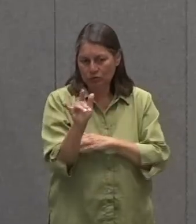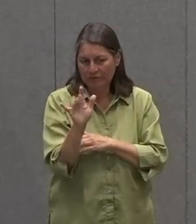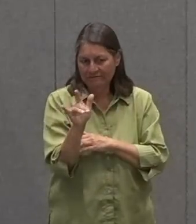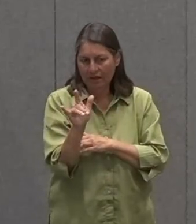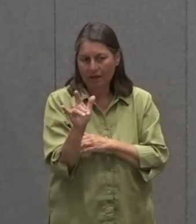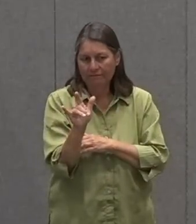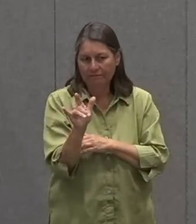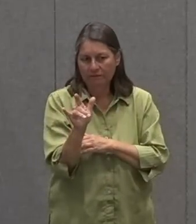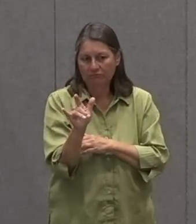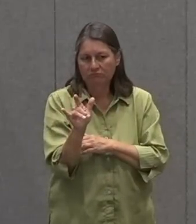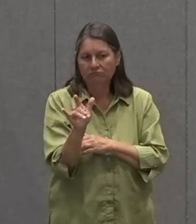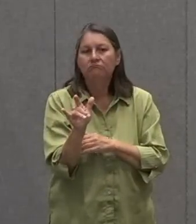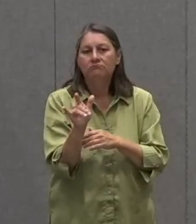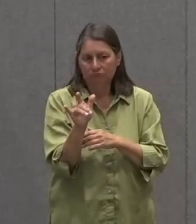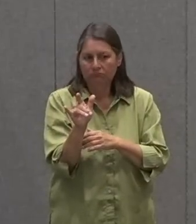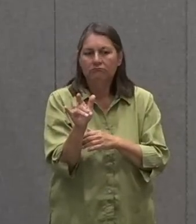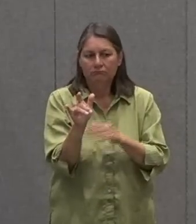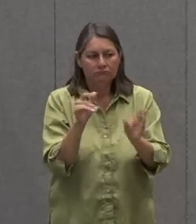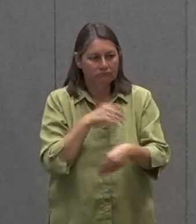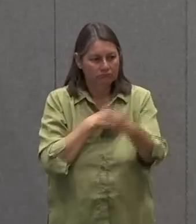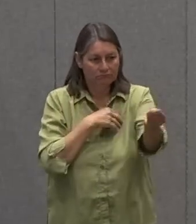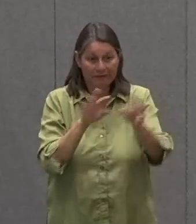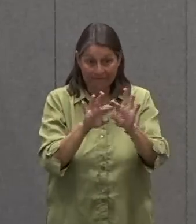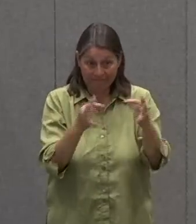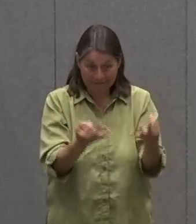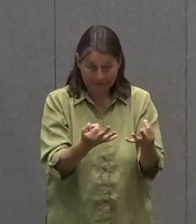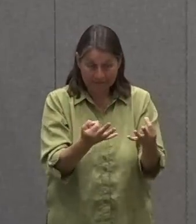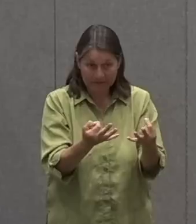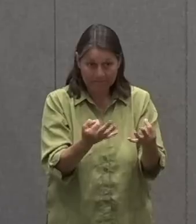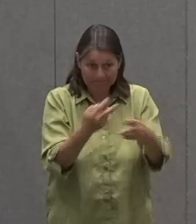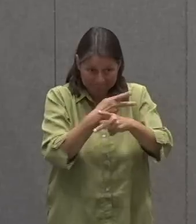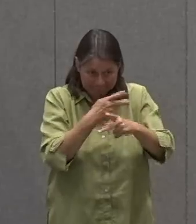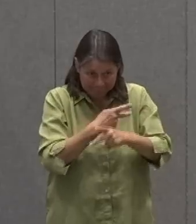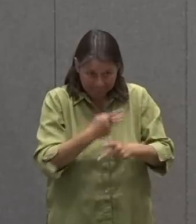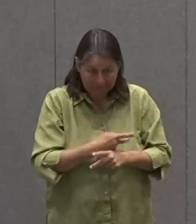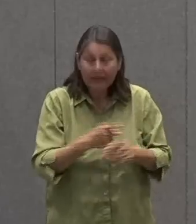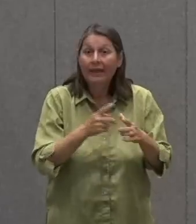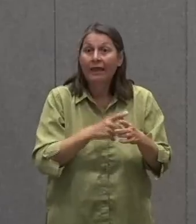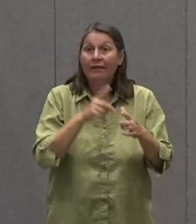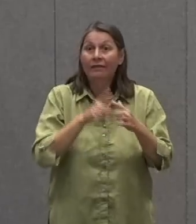Have them try to come up with their own, and you try to solve it.